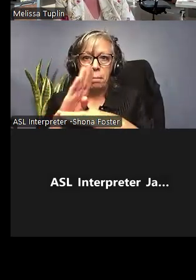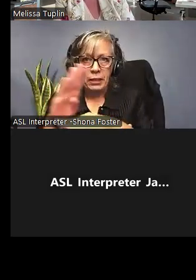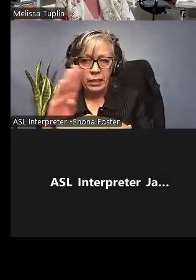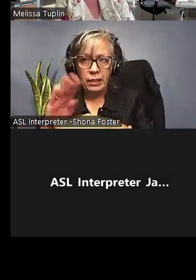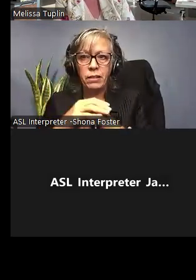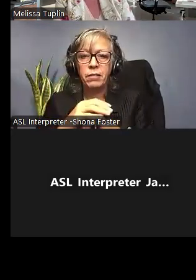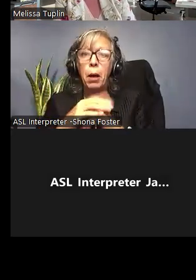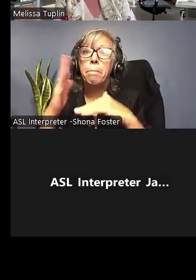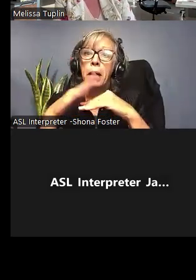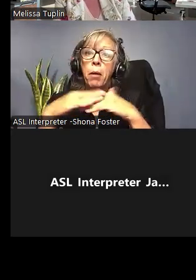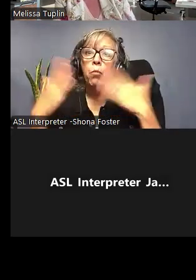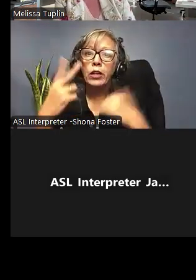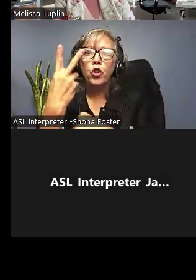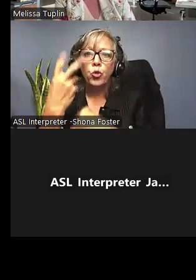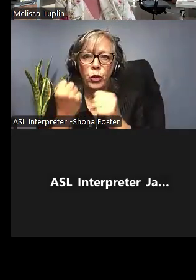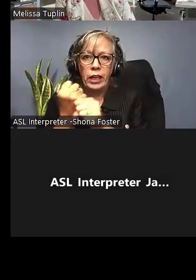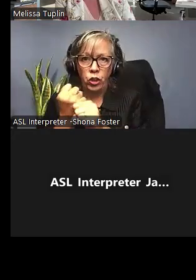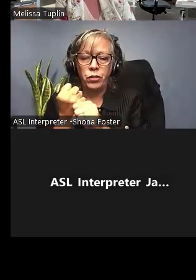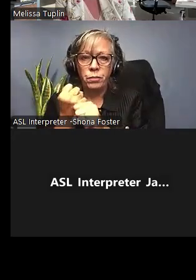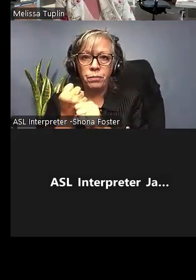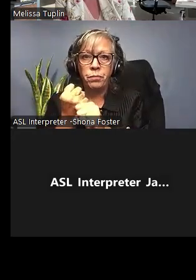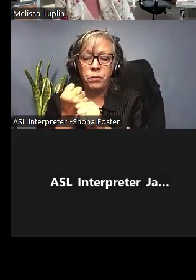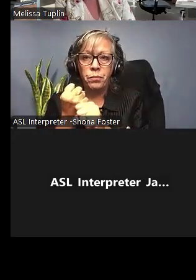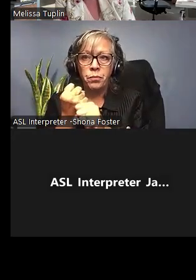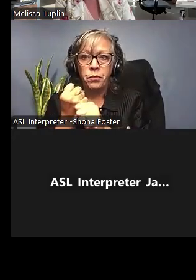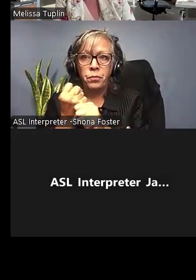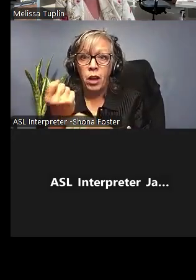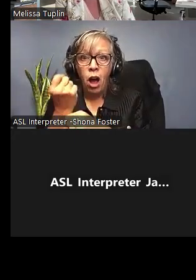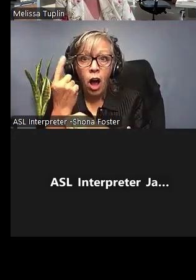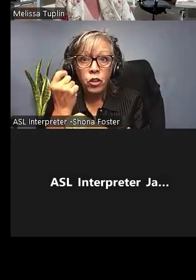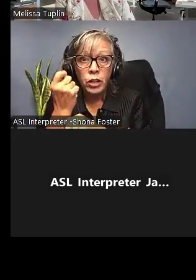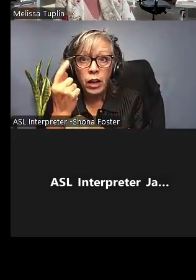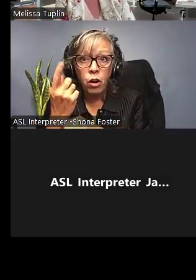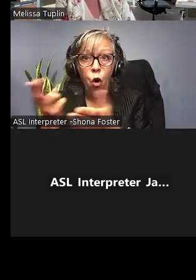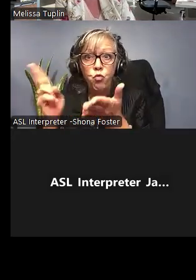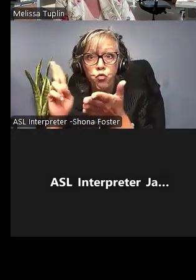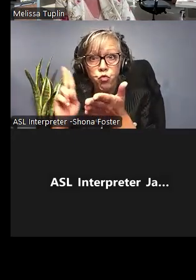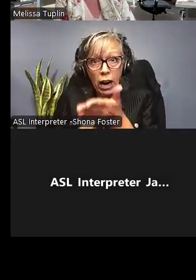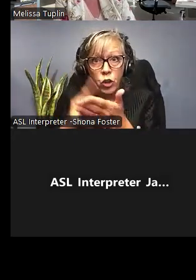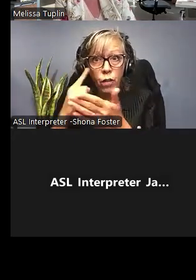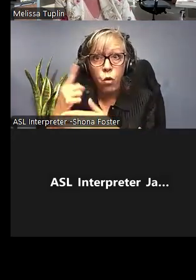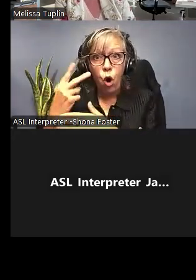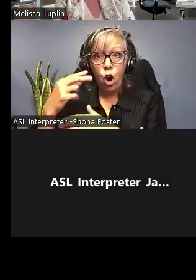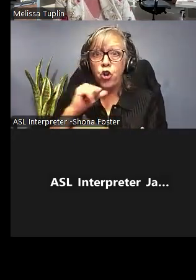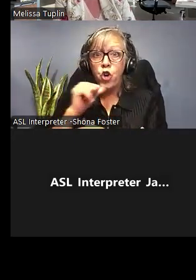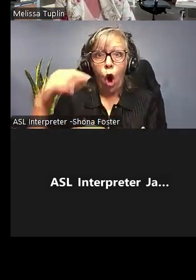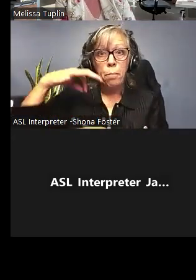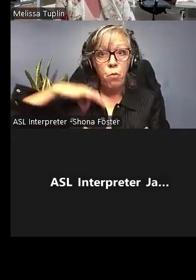years. You do not have to have been registered as a non-profit for two years but need to have been